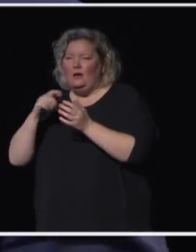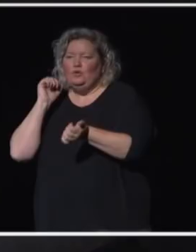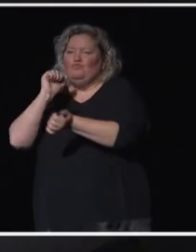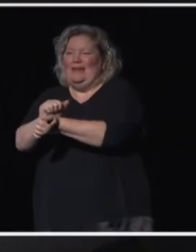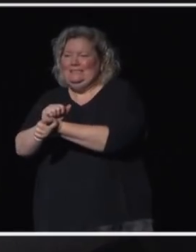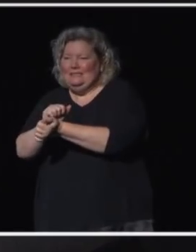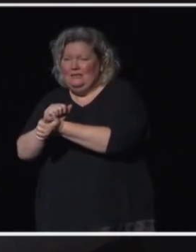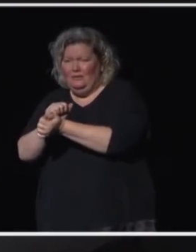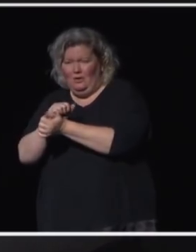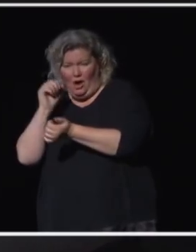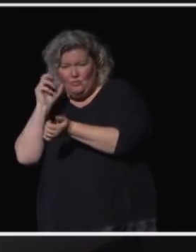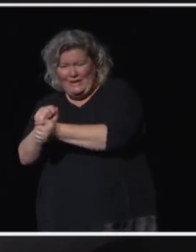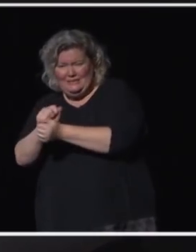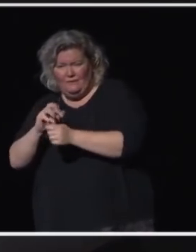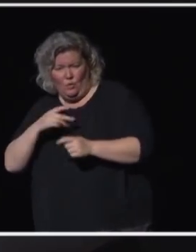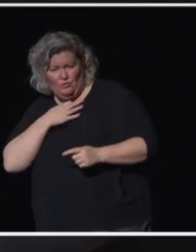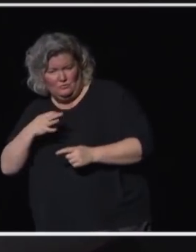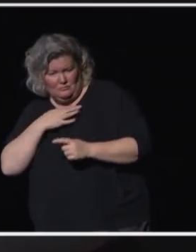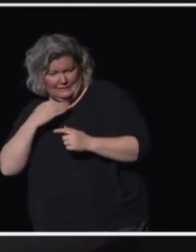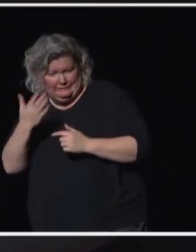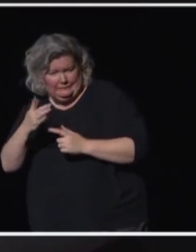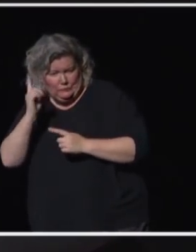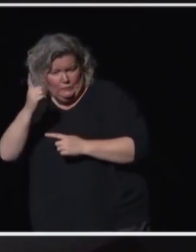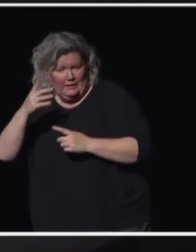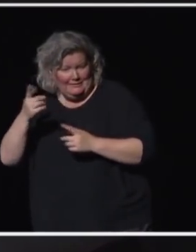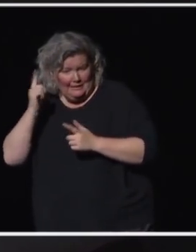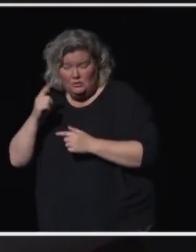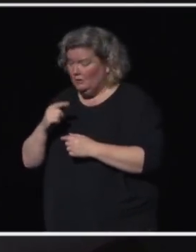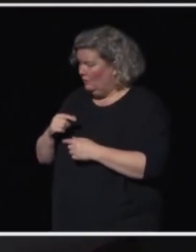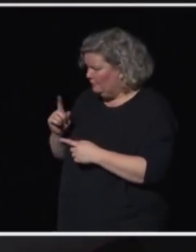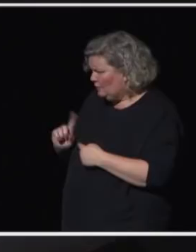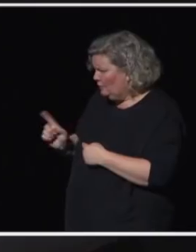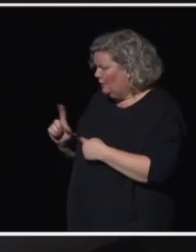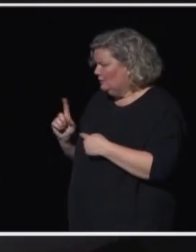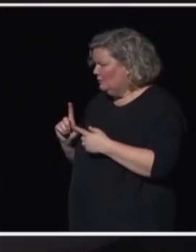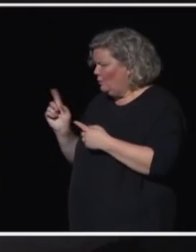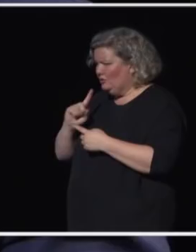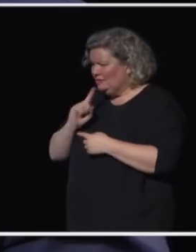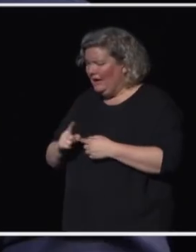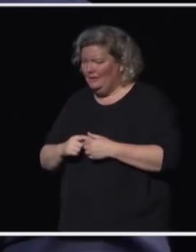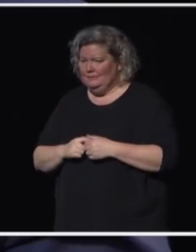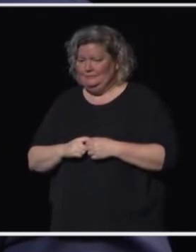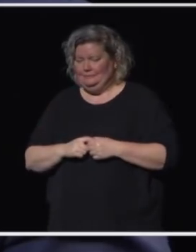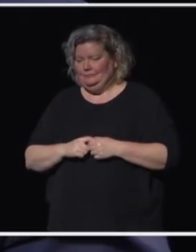Ninth grade you got arrested for threatening a teacher? I did. I did, yes. What was the nature of the threat?